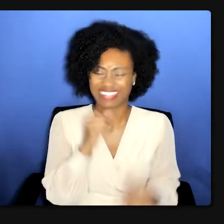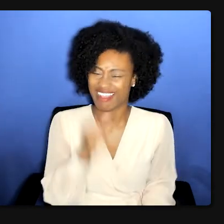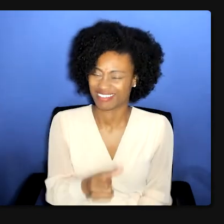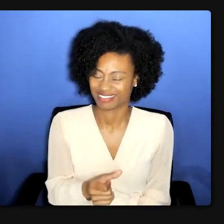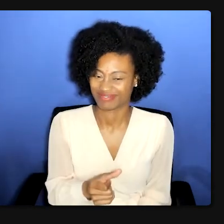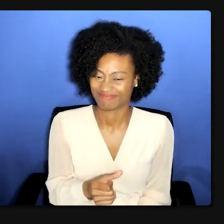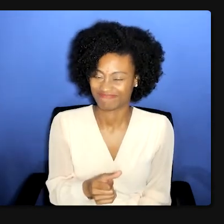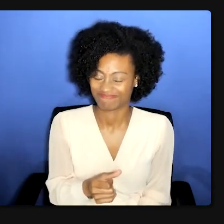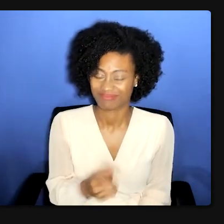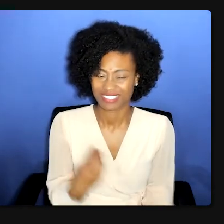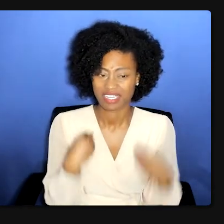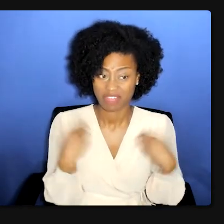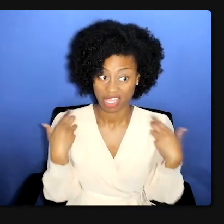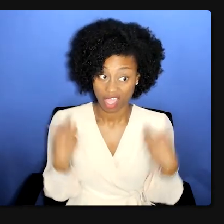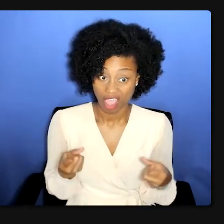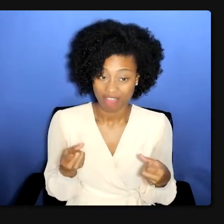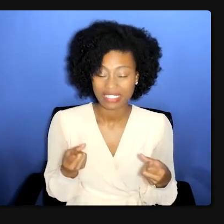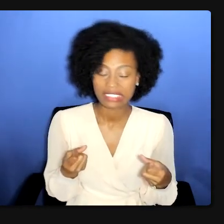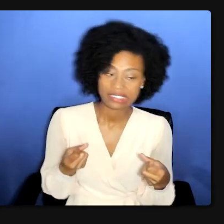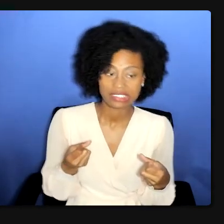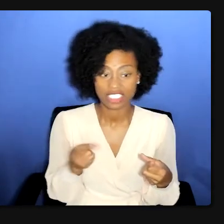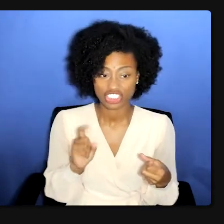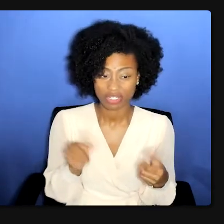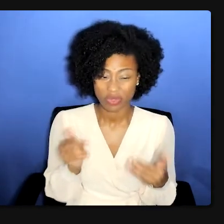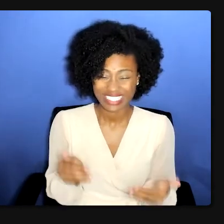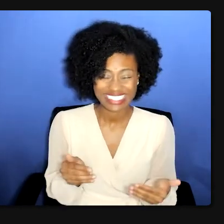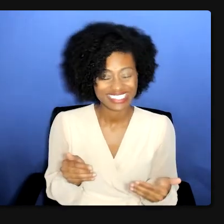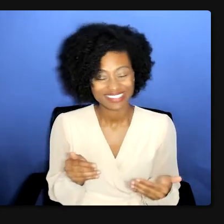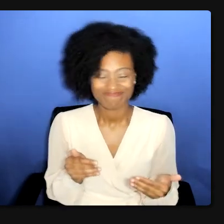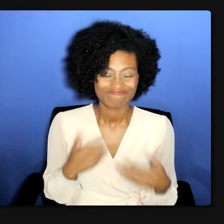to give us a confidence interval that we were looking for.